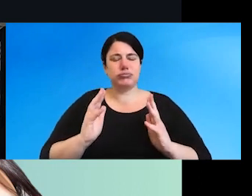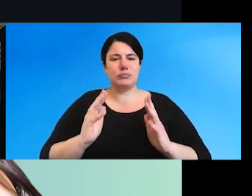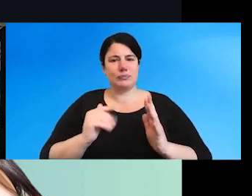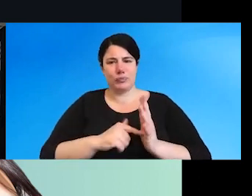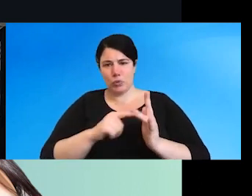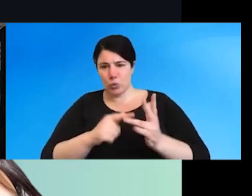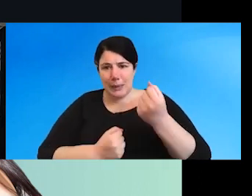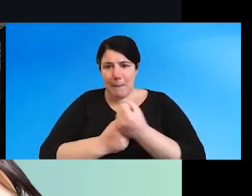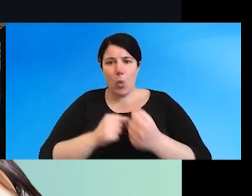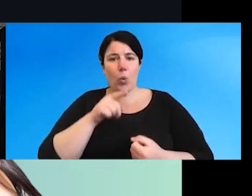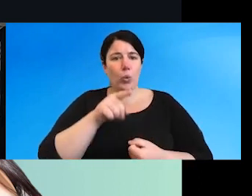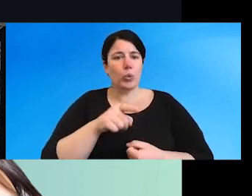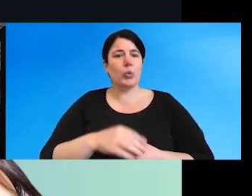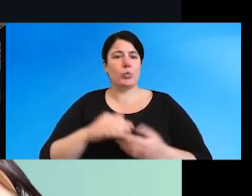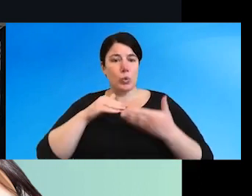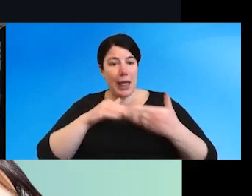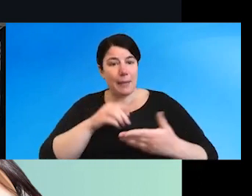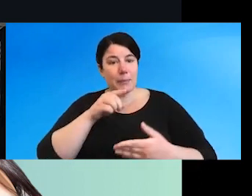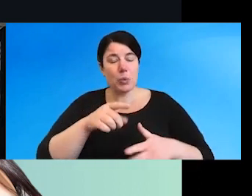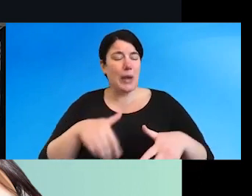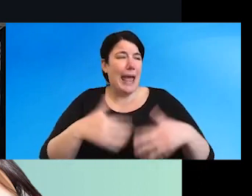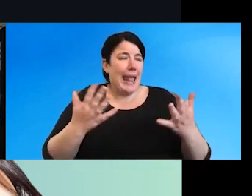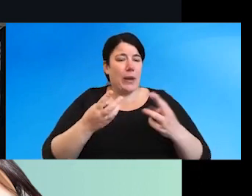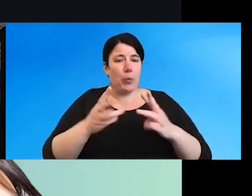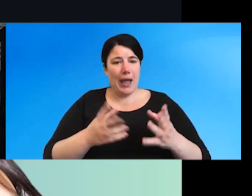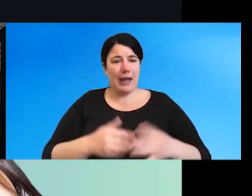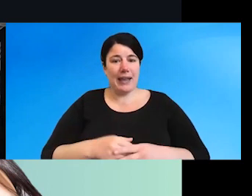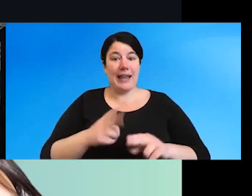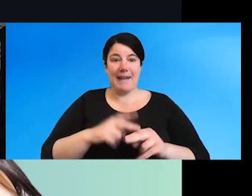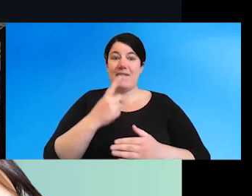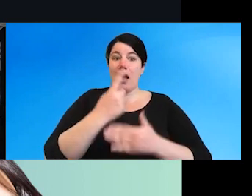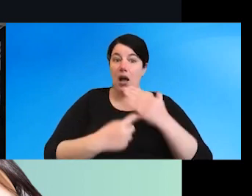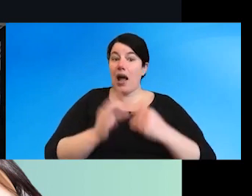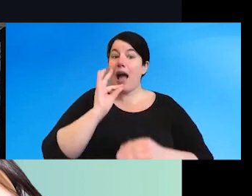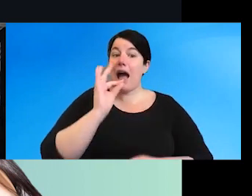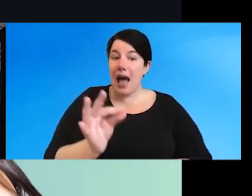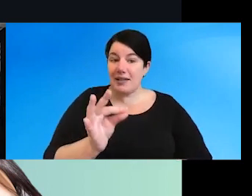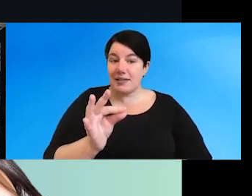you, to help you in any way they can if you ask them. If you approach them.